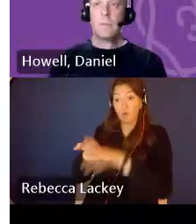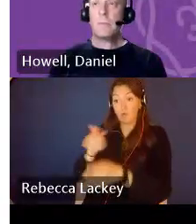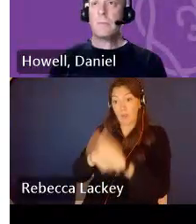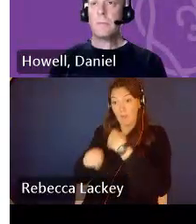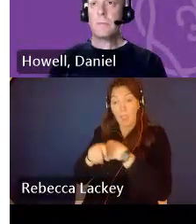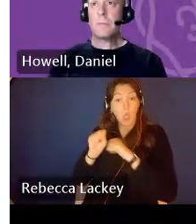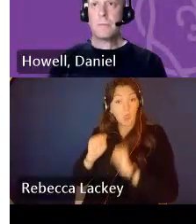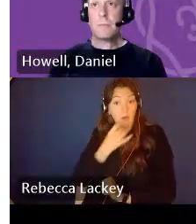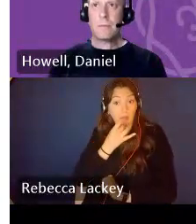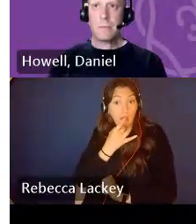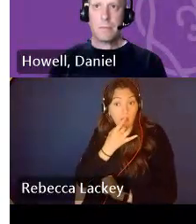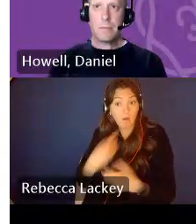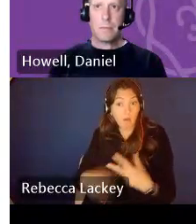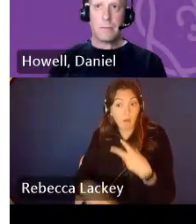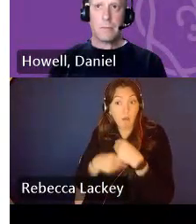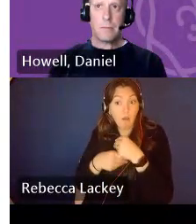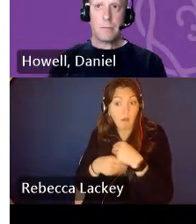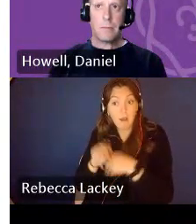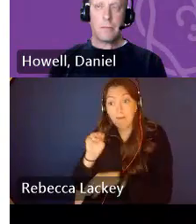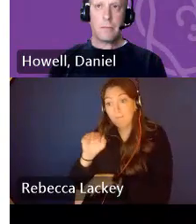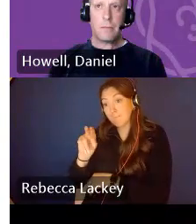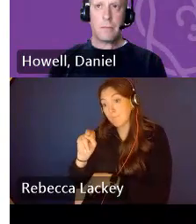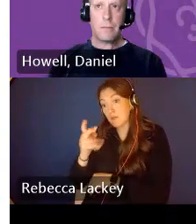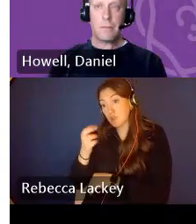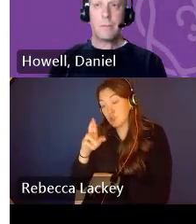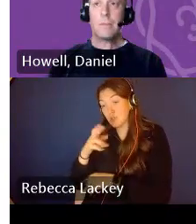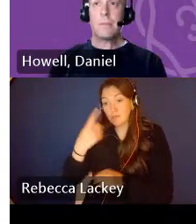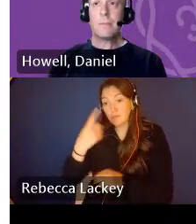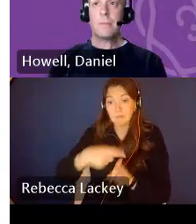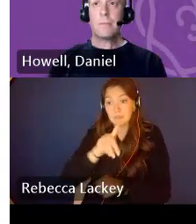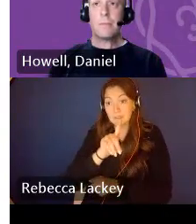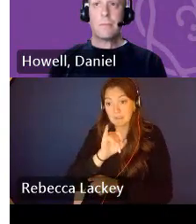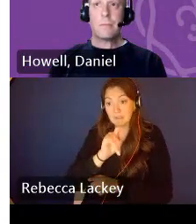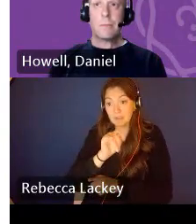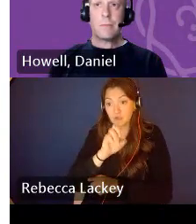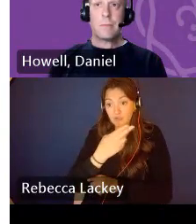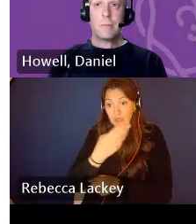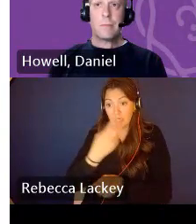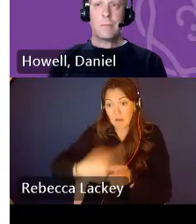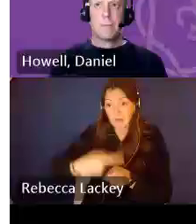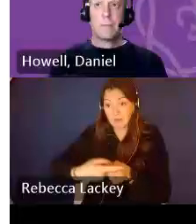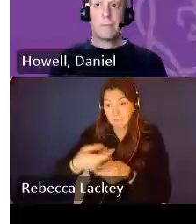could a signal be added at the Manchester Dietrich intersection to facilitate traffic